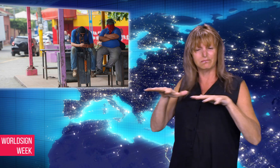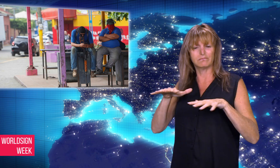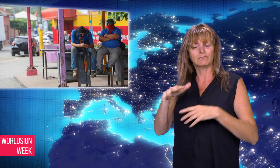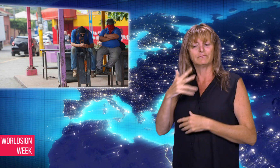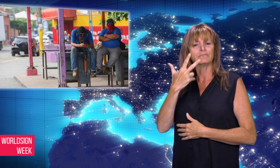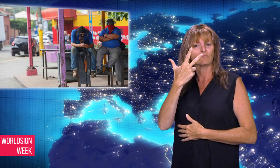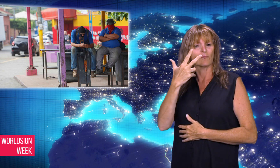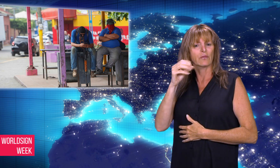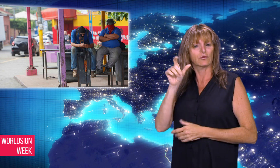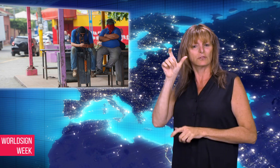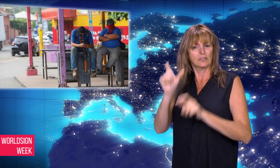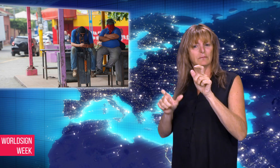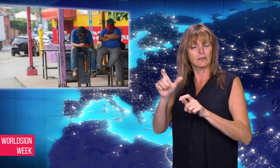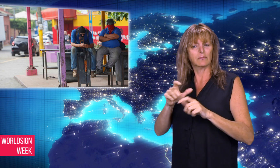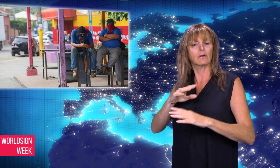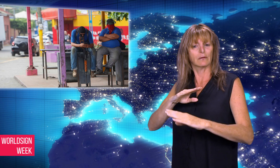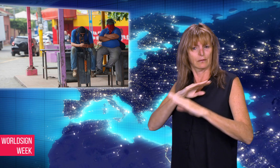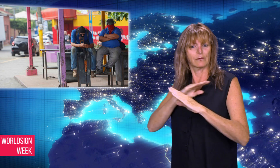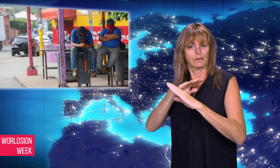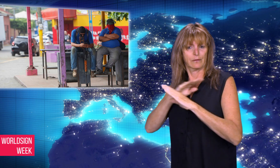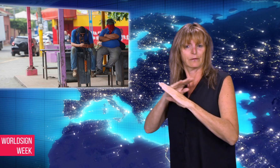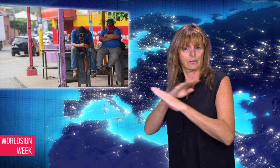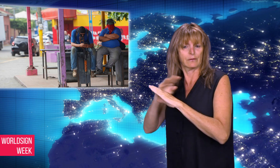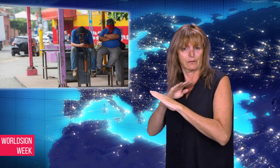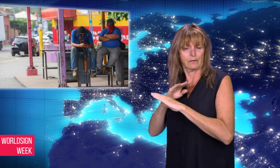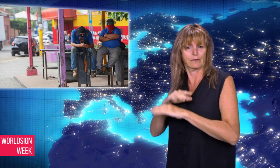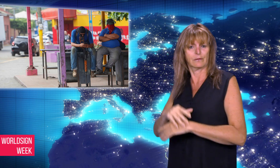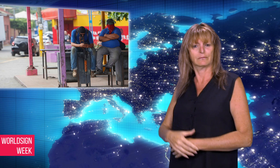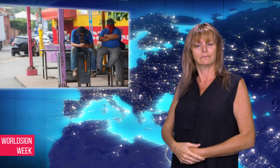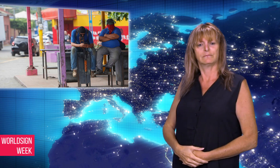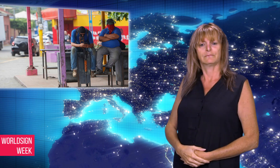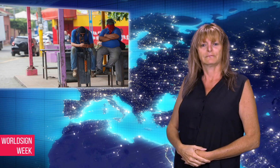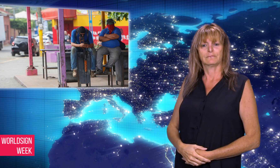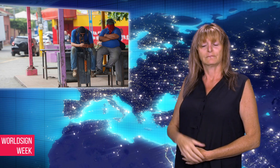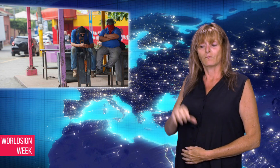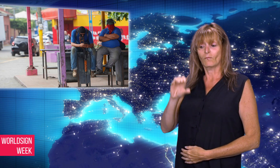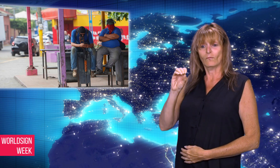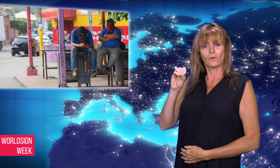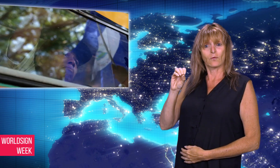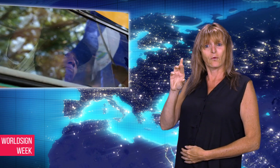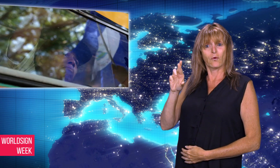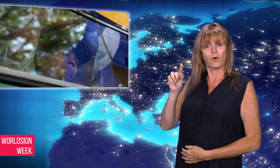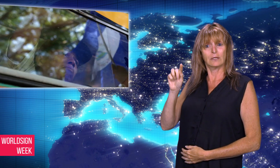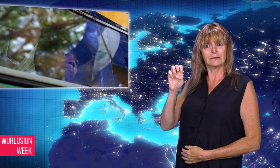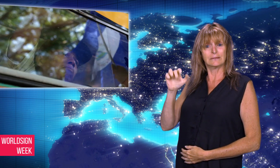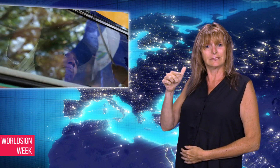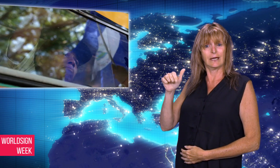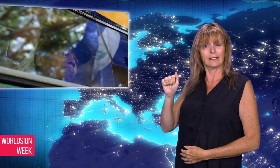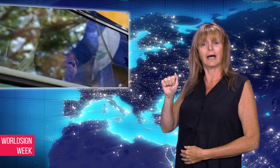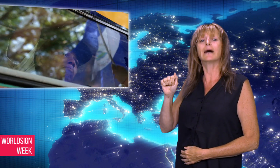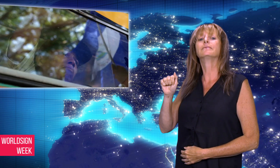reforms. The Nicaraguans continue to